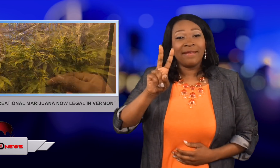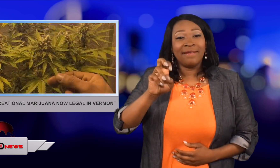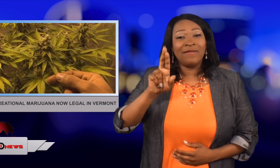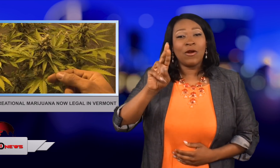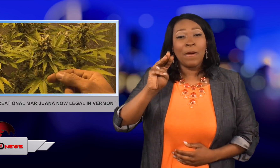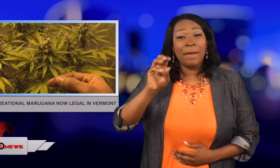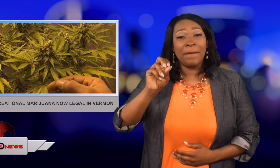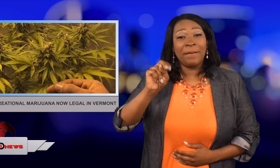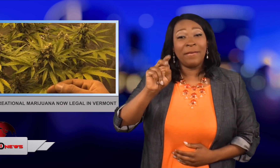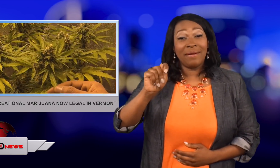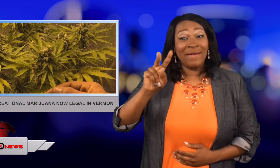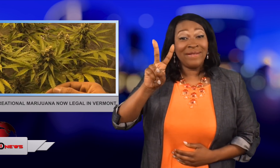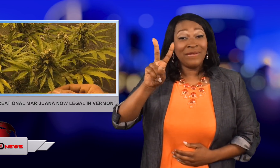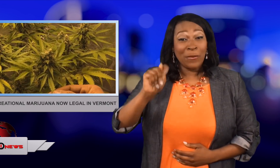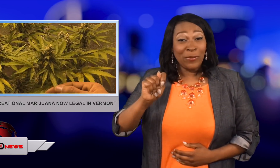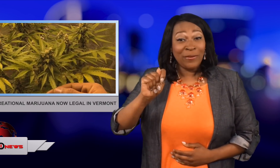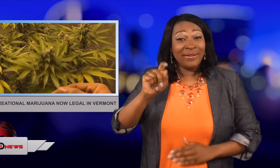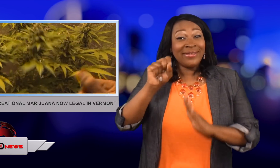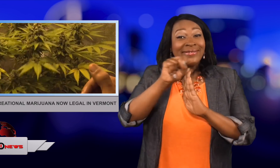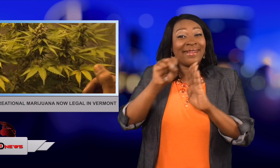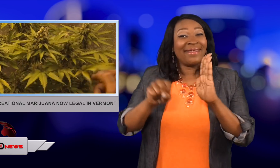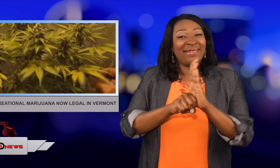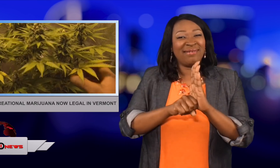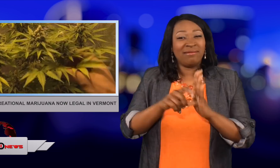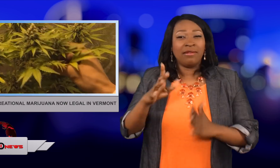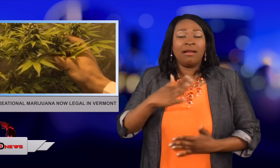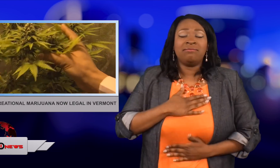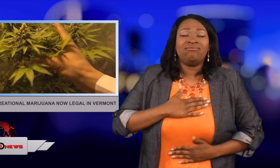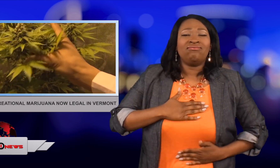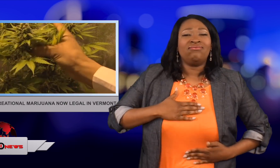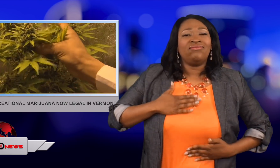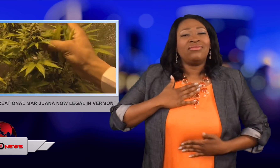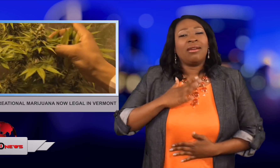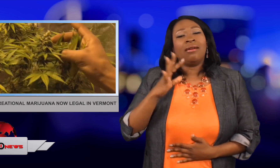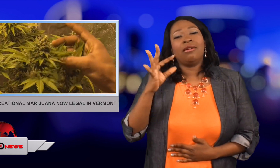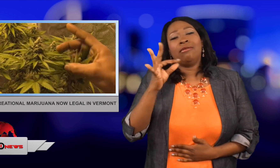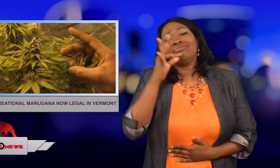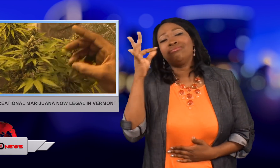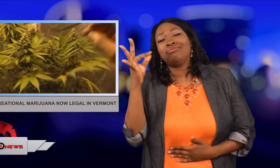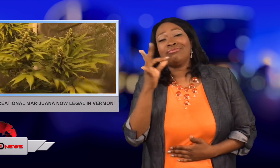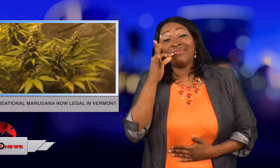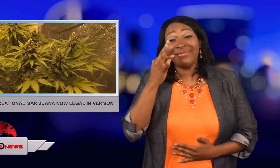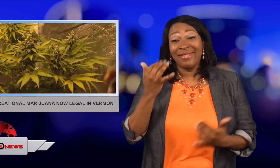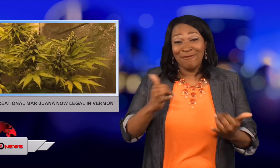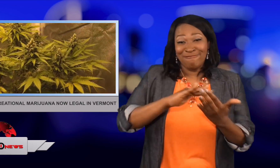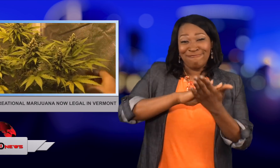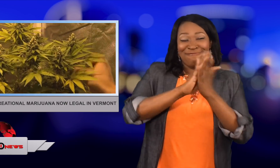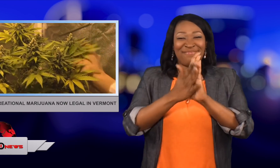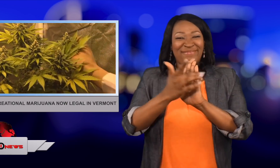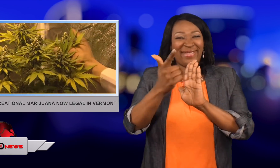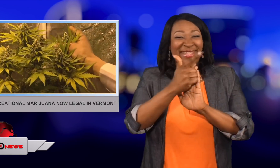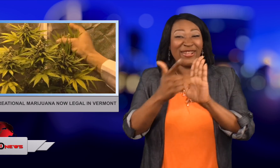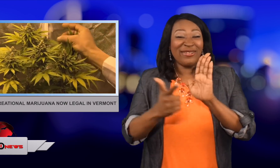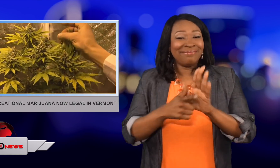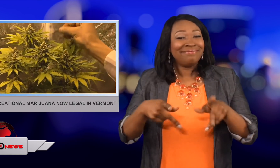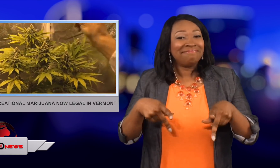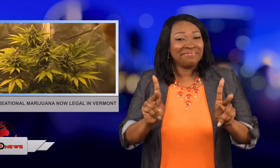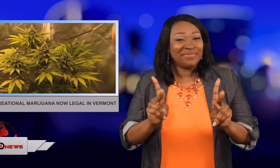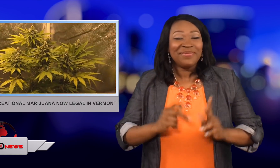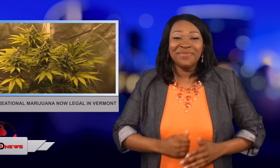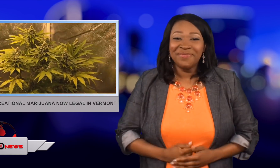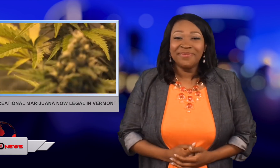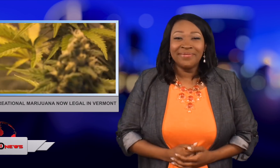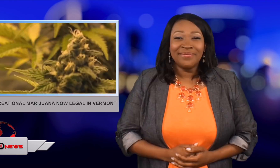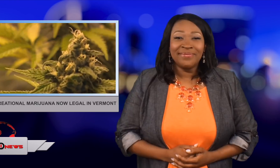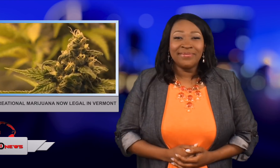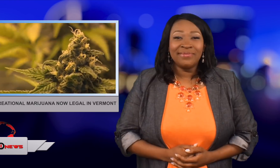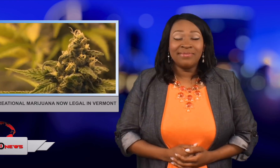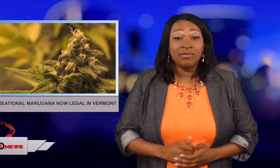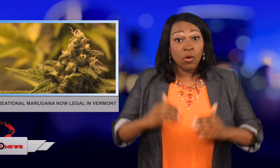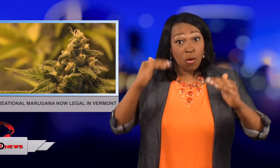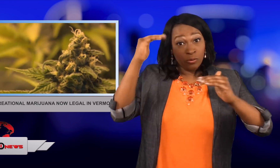Recreational marijuana is now legal in the state of Vermont.